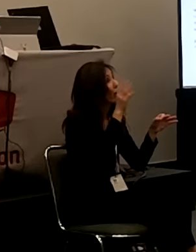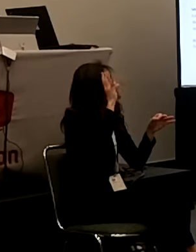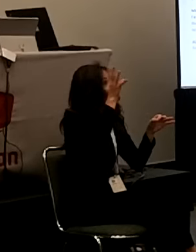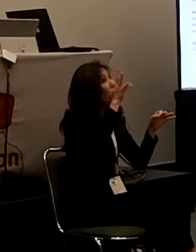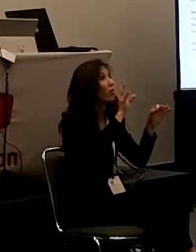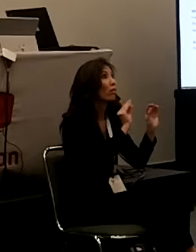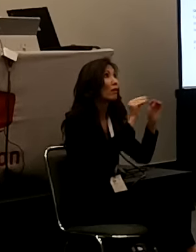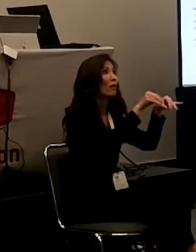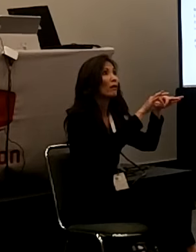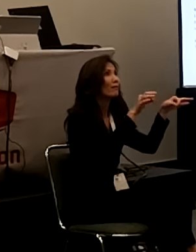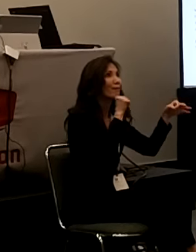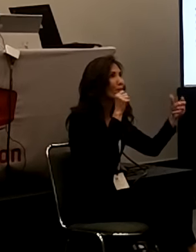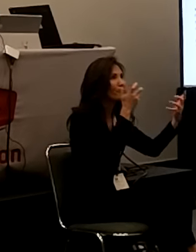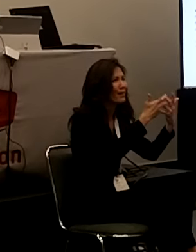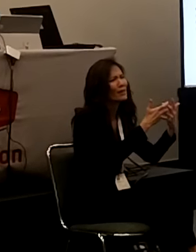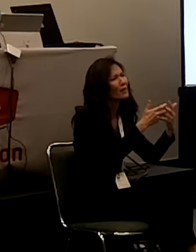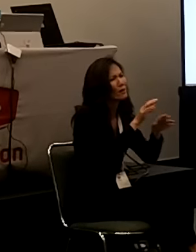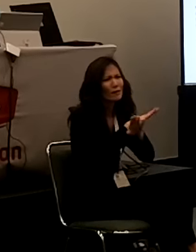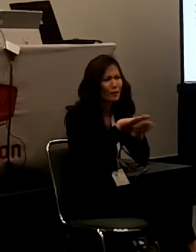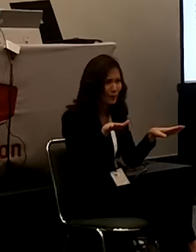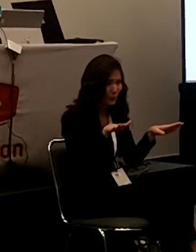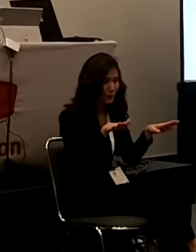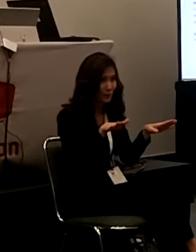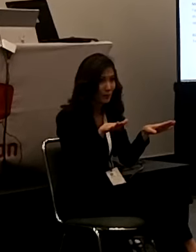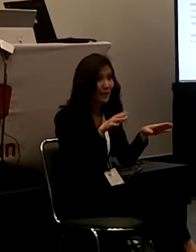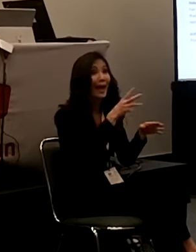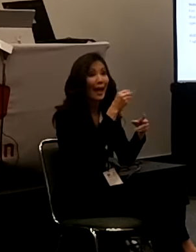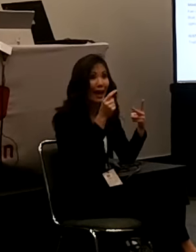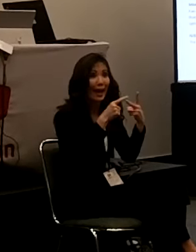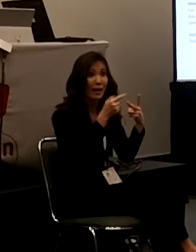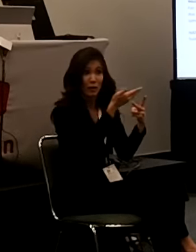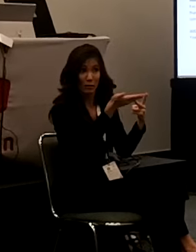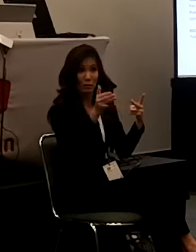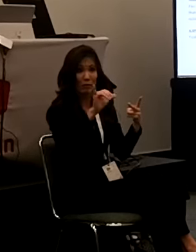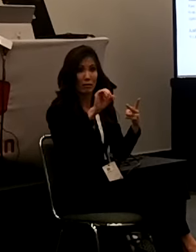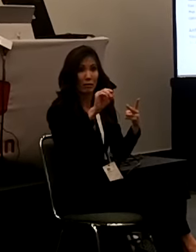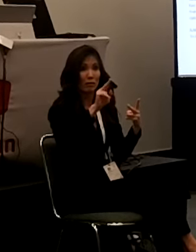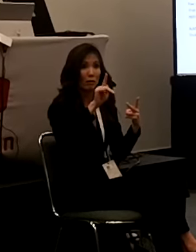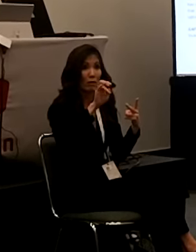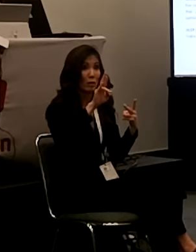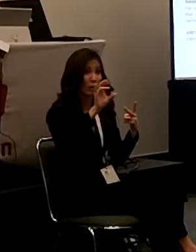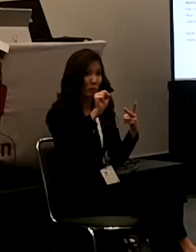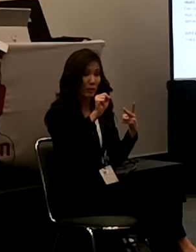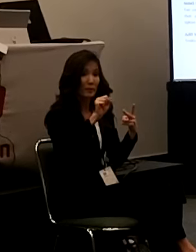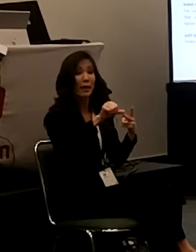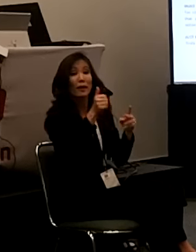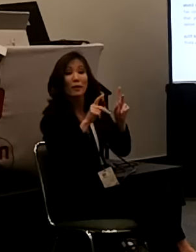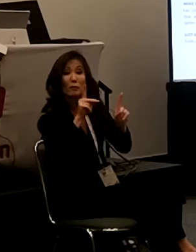But also, YouTubers, make sure you read every single caption just to make sure.